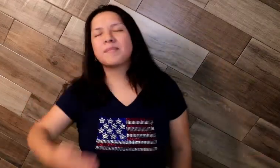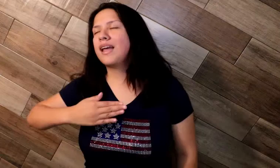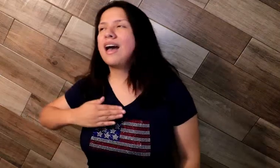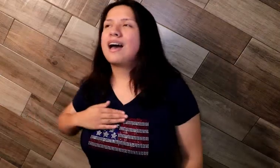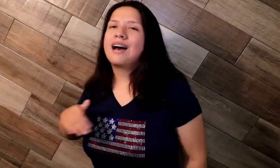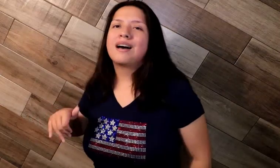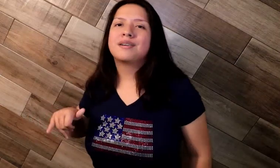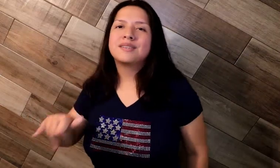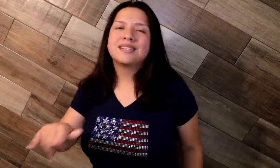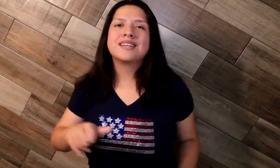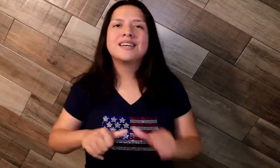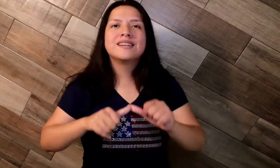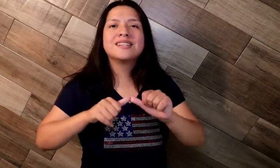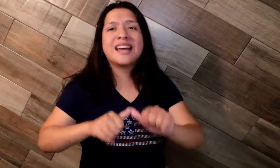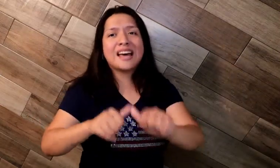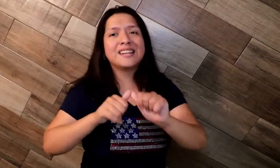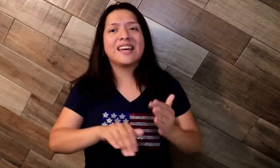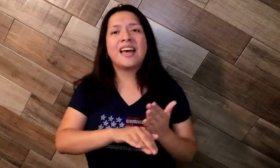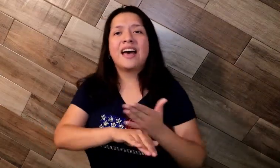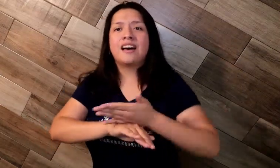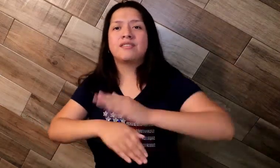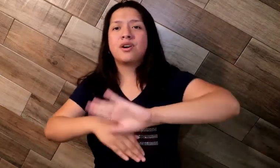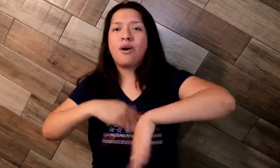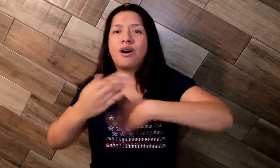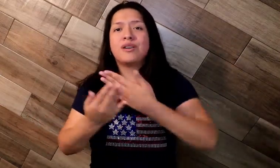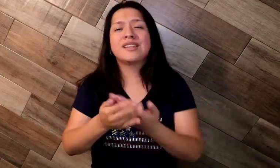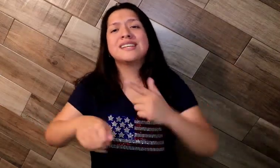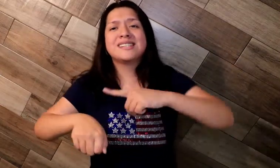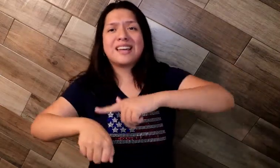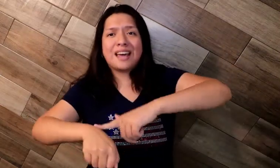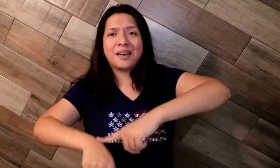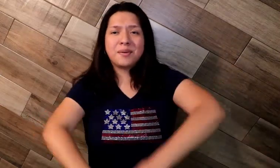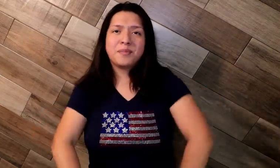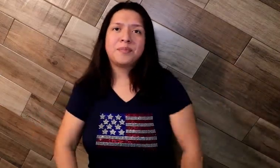I'm still standing after all this time